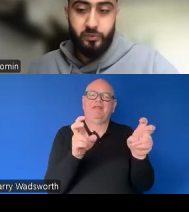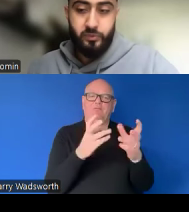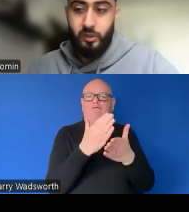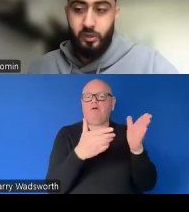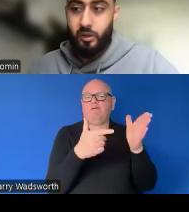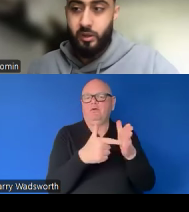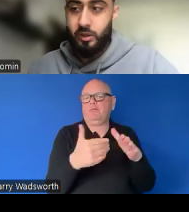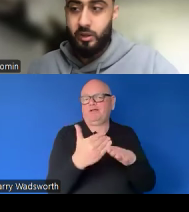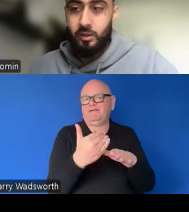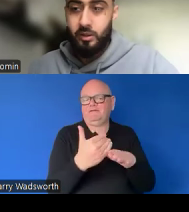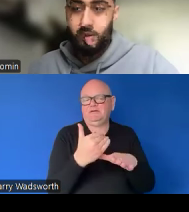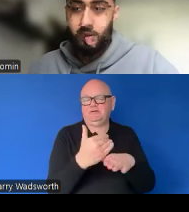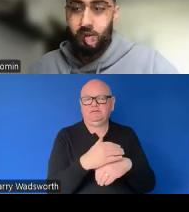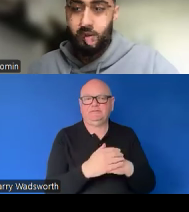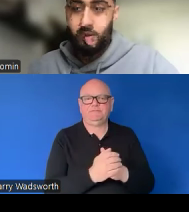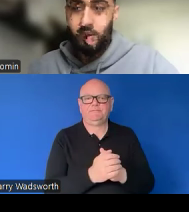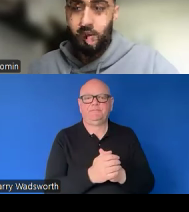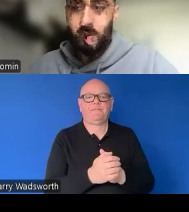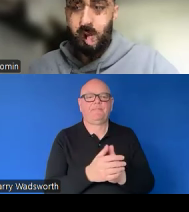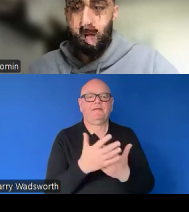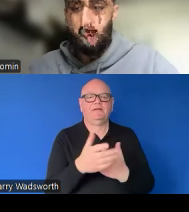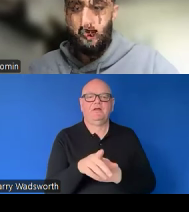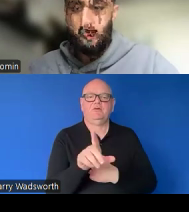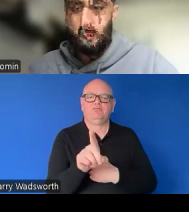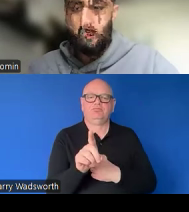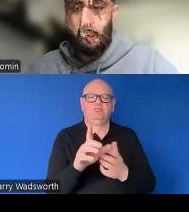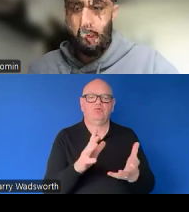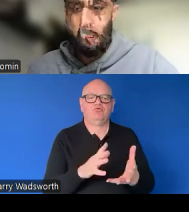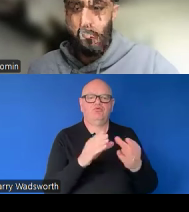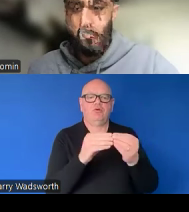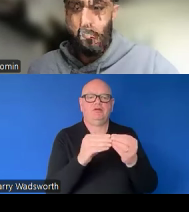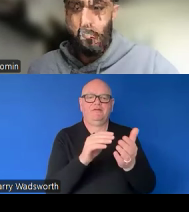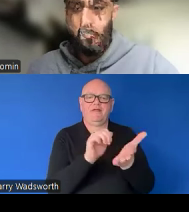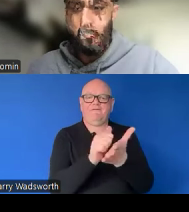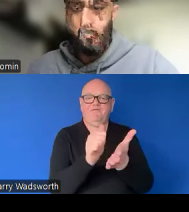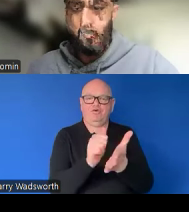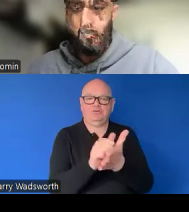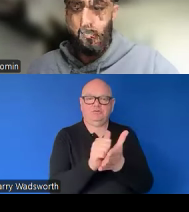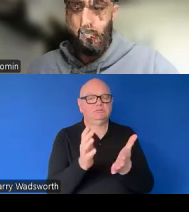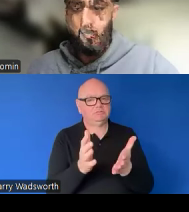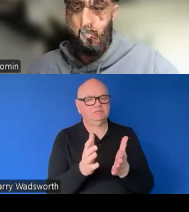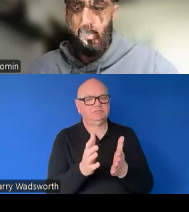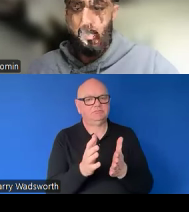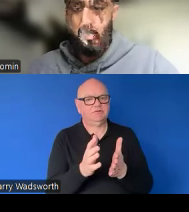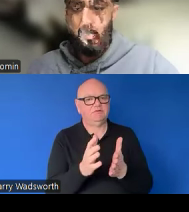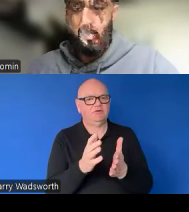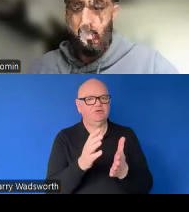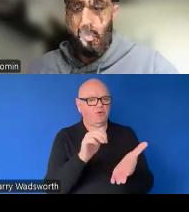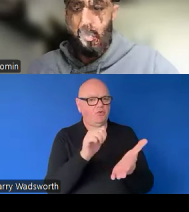Then we go into creating our ad. With our ad, we want to put in our URL like we've done above